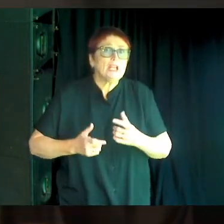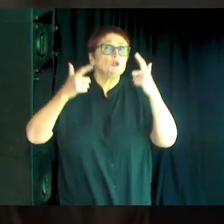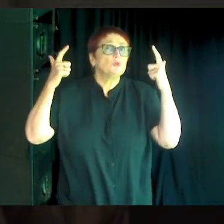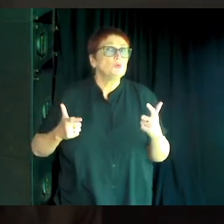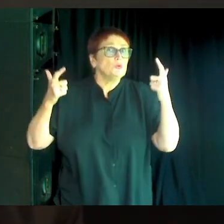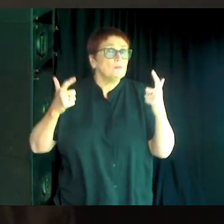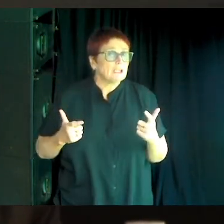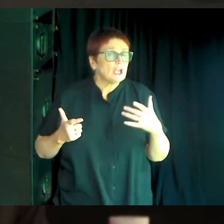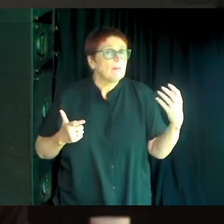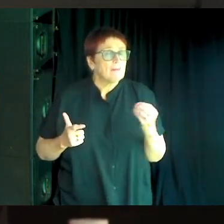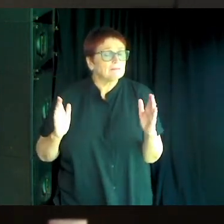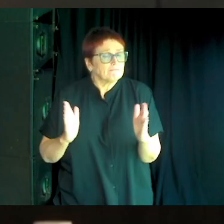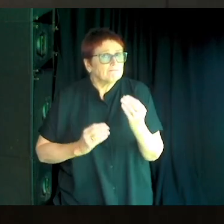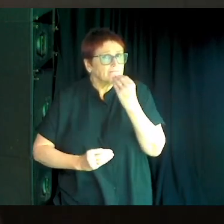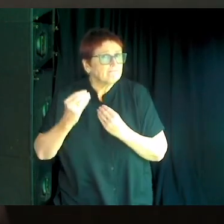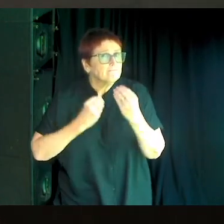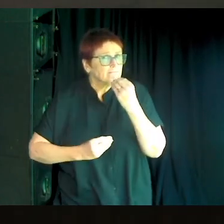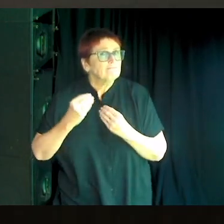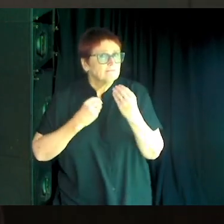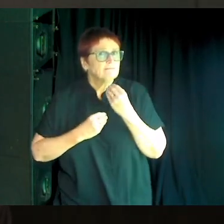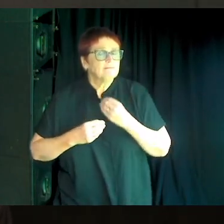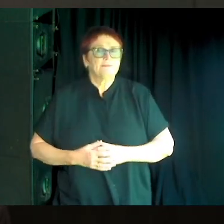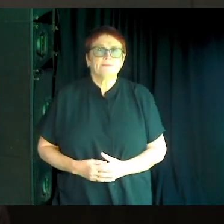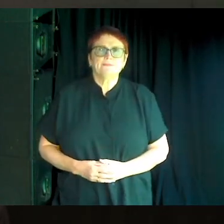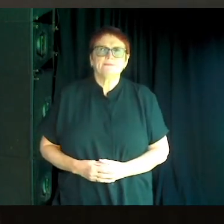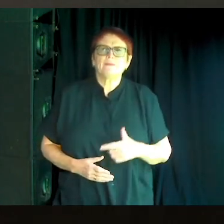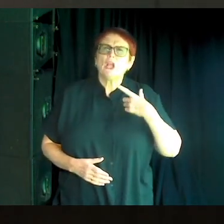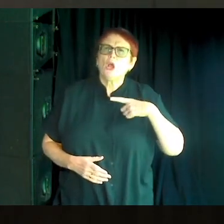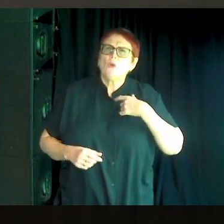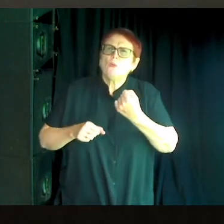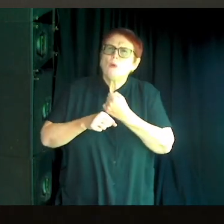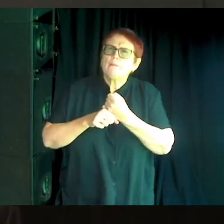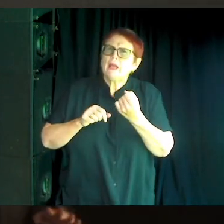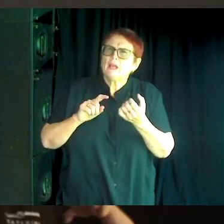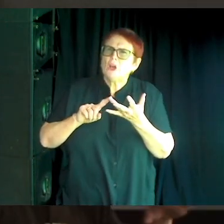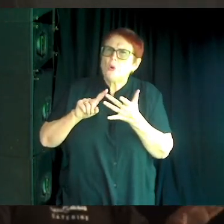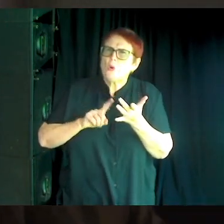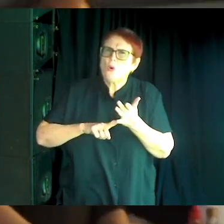we eat we are what we eat actually so do you know why they're making the oils on top of the surface